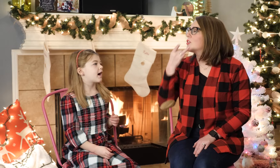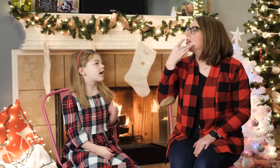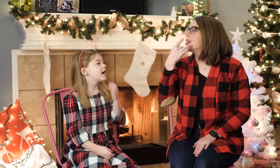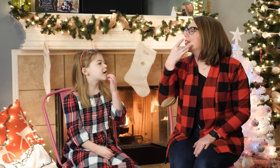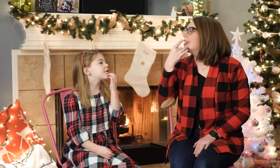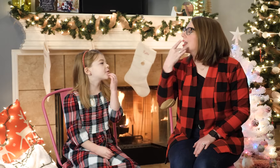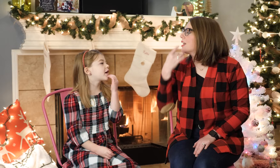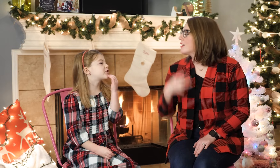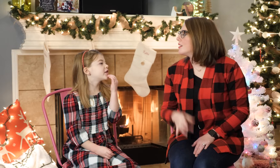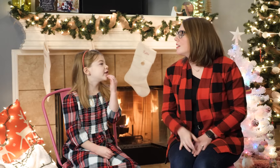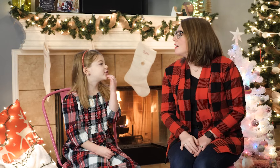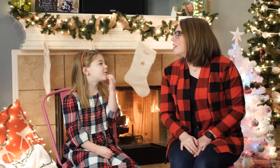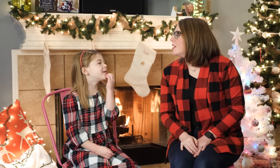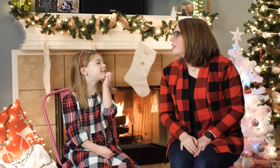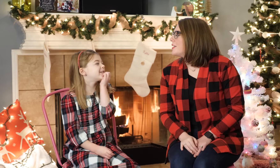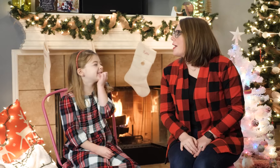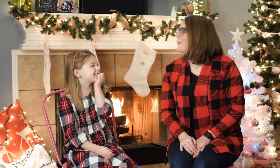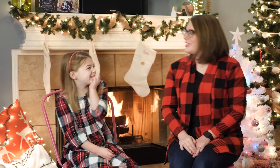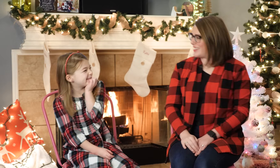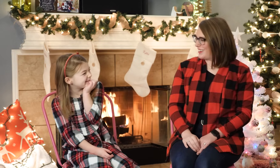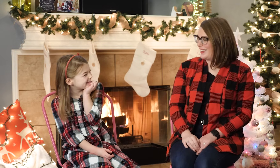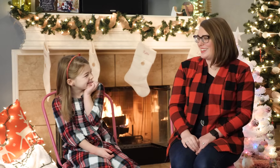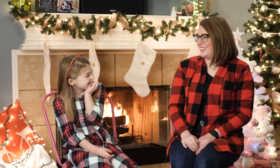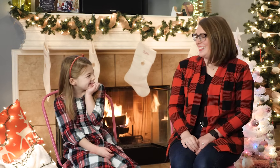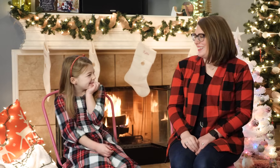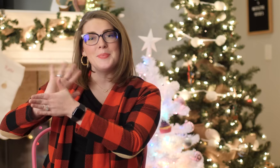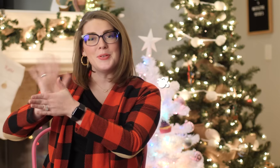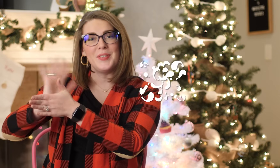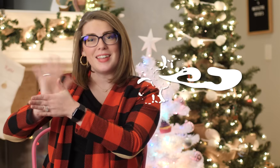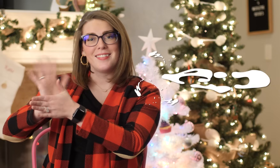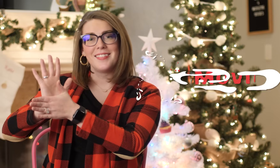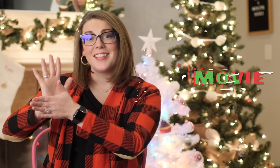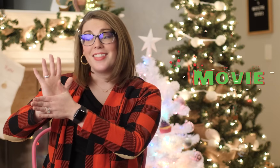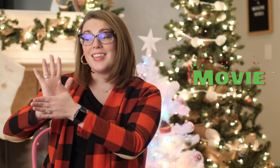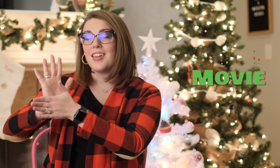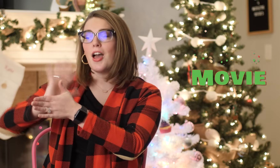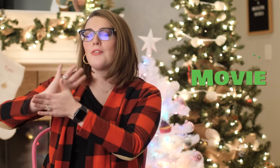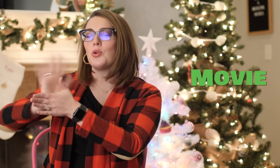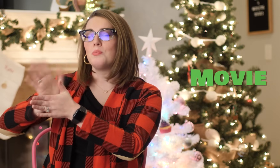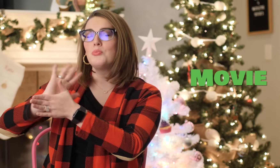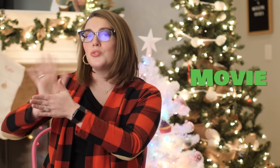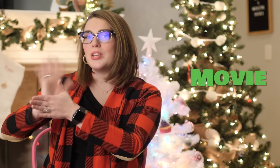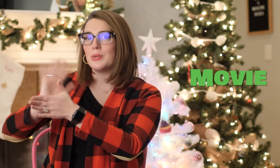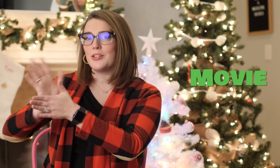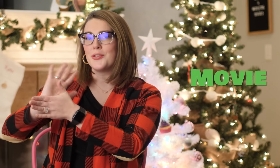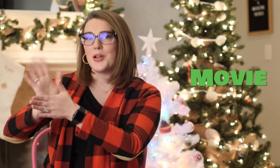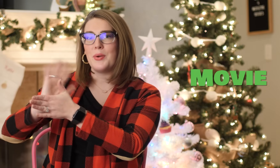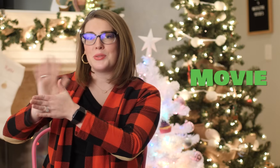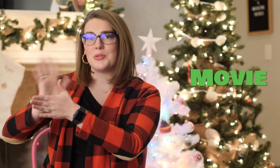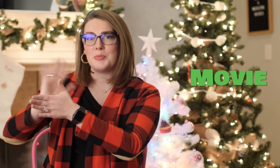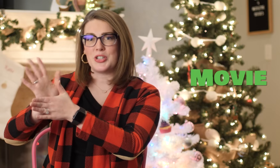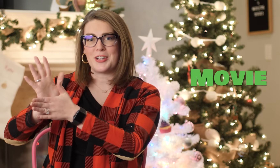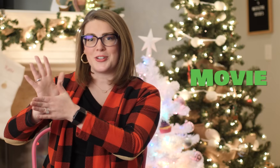Yeah because there was actually a itch. Was there? MOVIE Think of an old movie reel going through the projector.